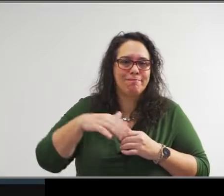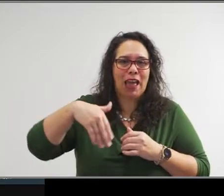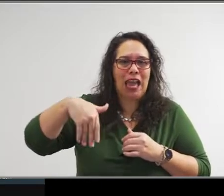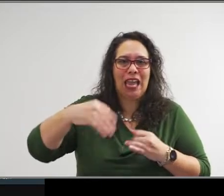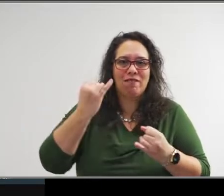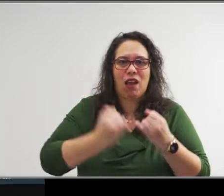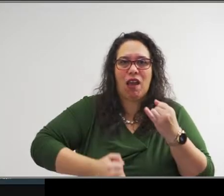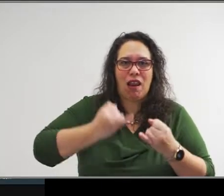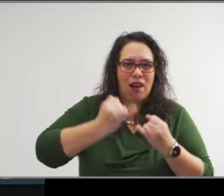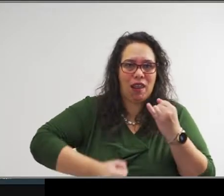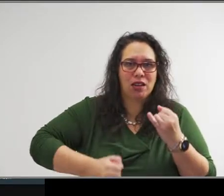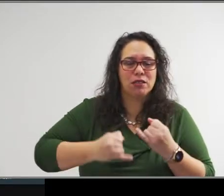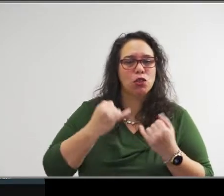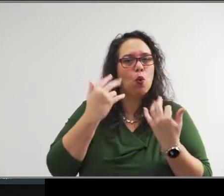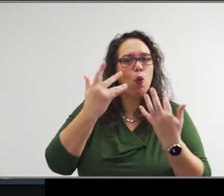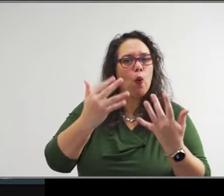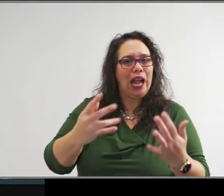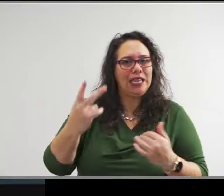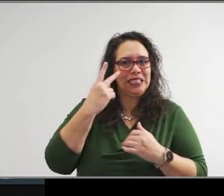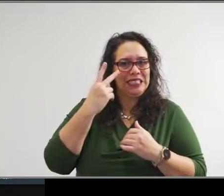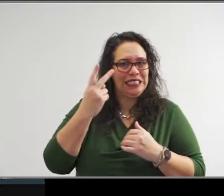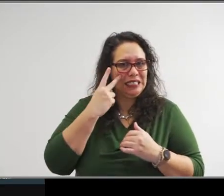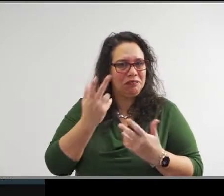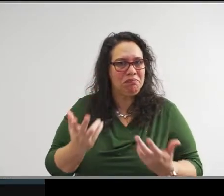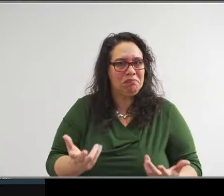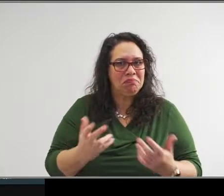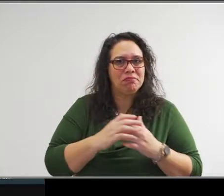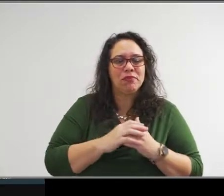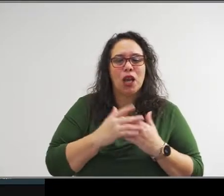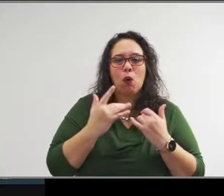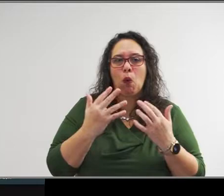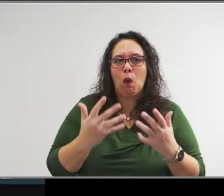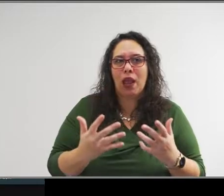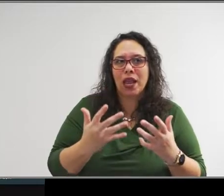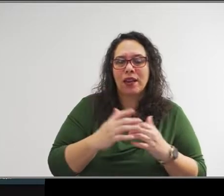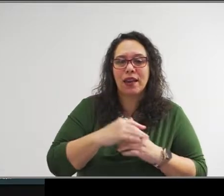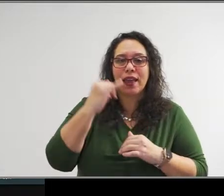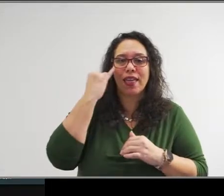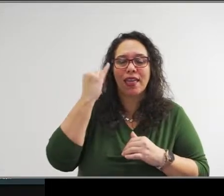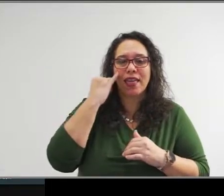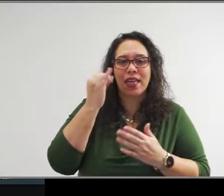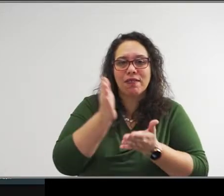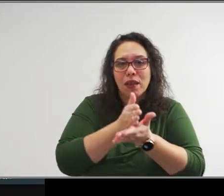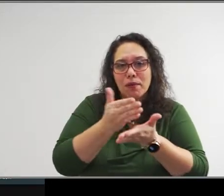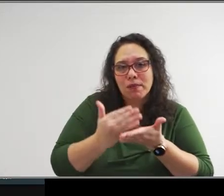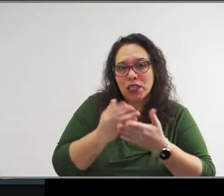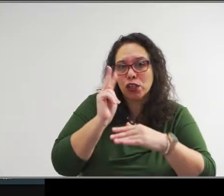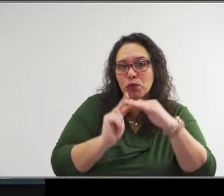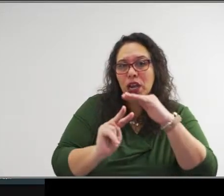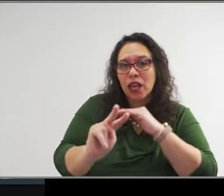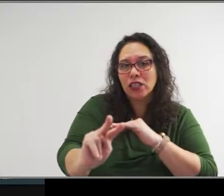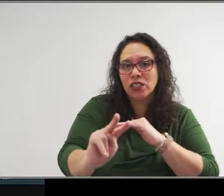so we will wait to see and we will word on whether the budget projections actually materialize.